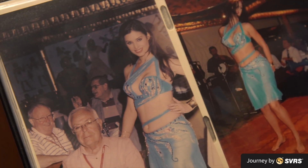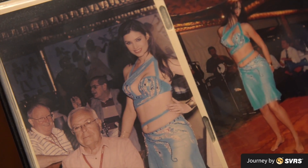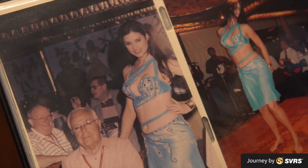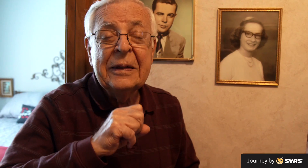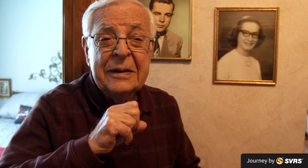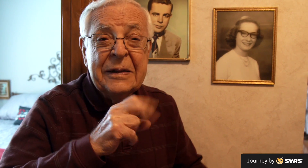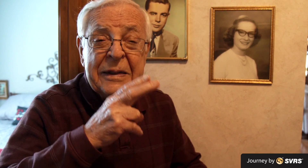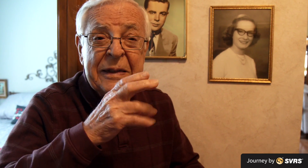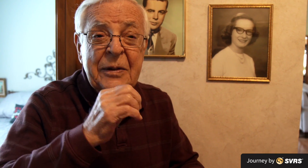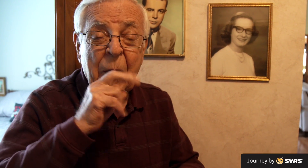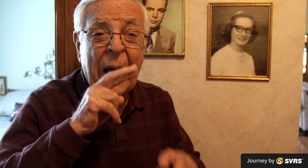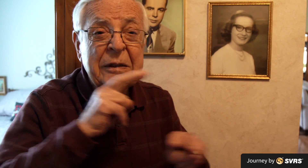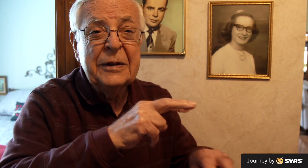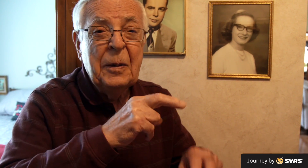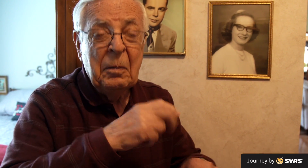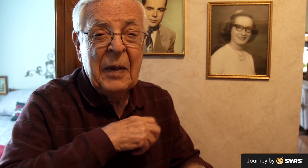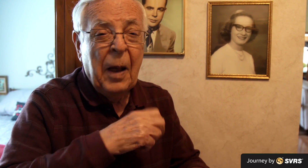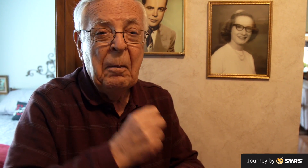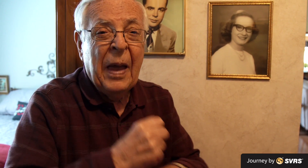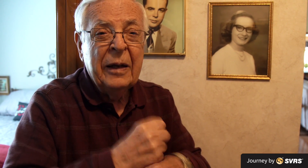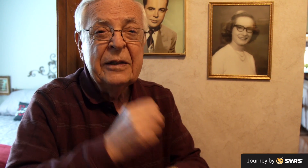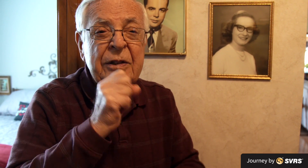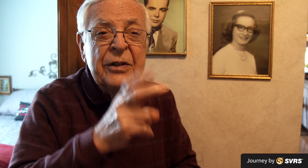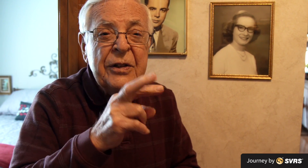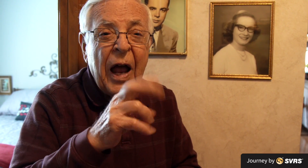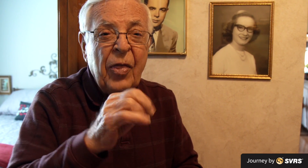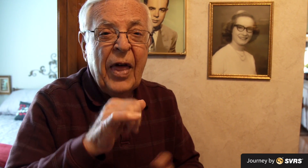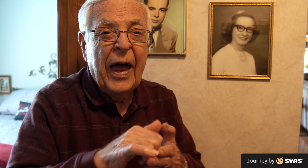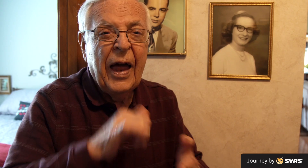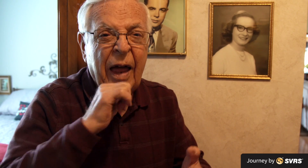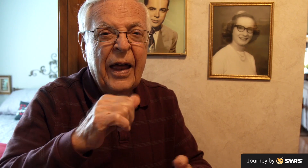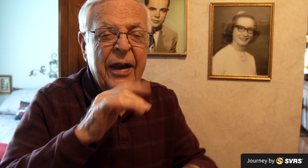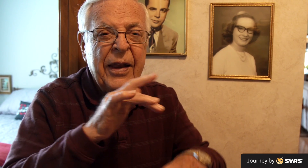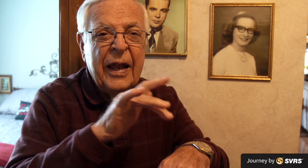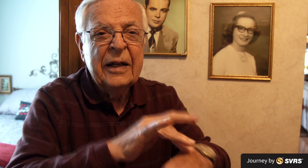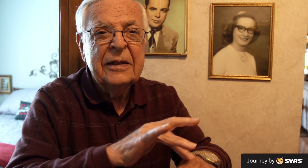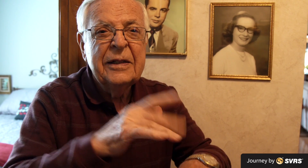She watches me to make sure I'm not touching her.